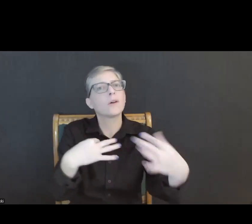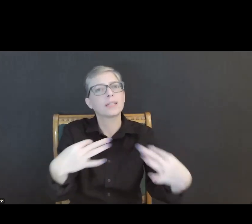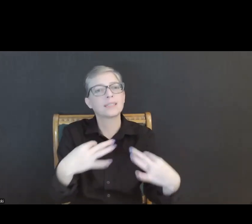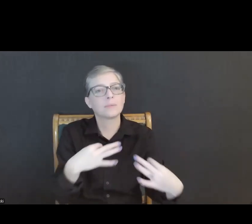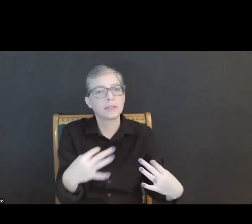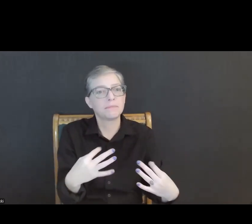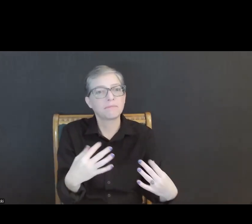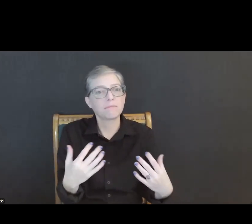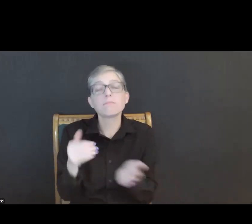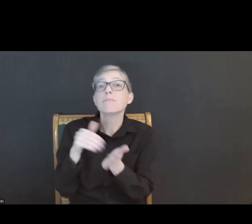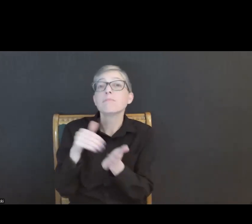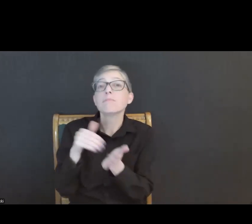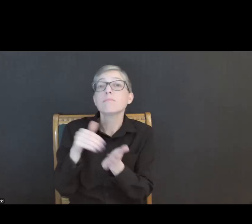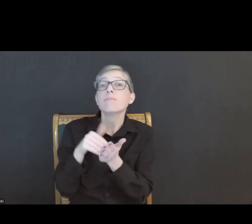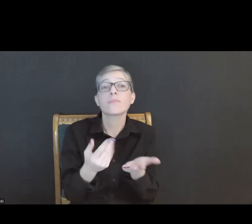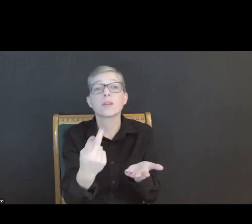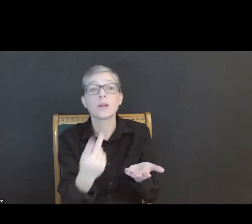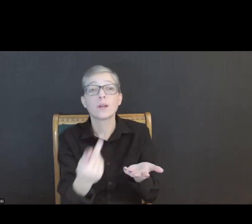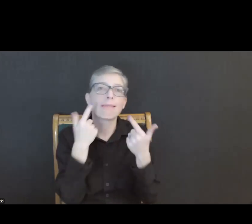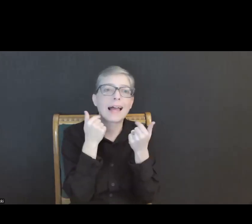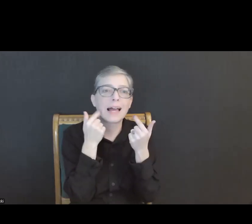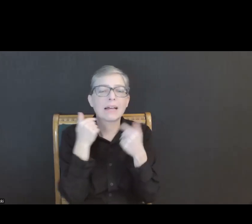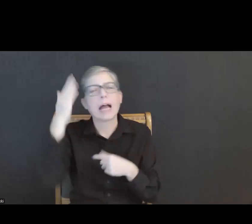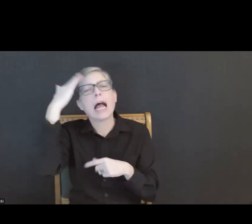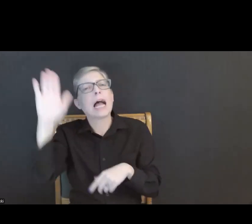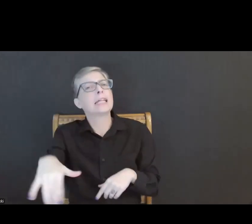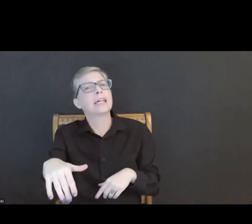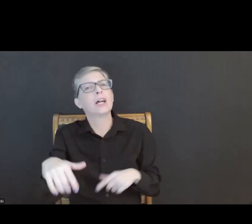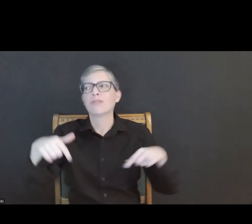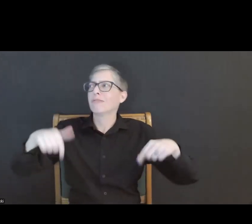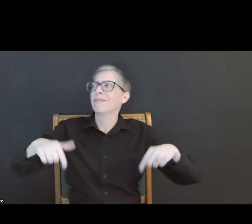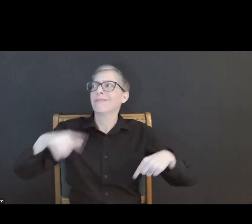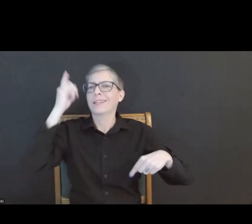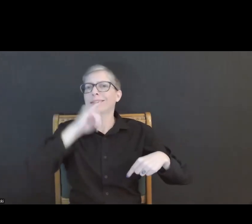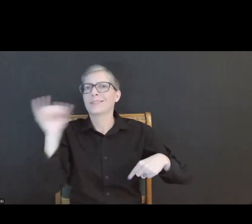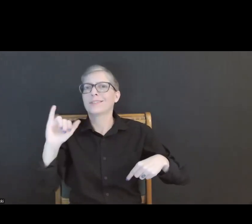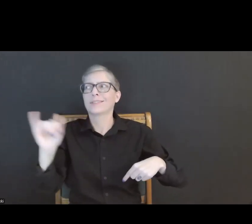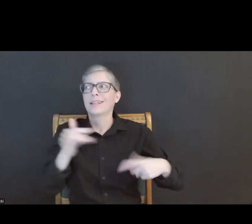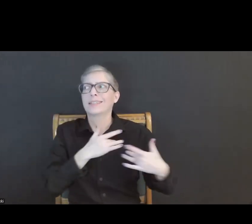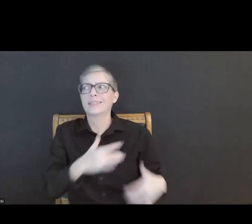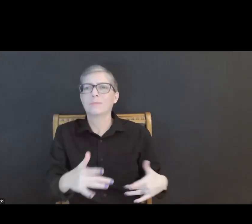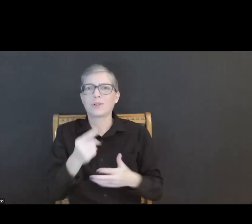we're like I know this is not your typical therapy office because you hear people laughing um but